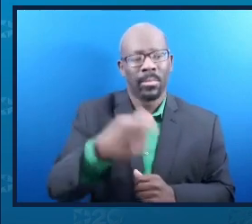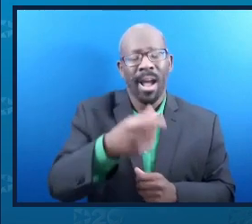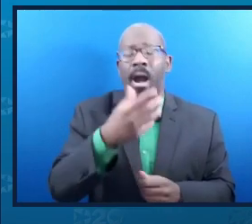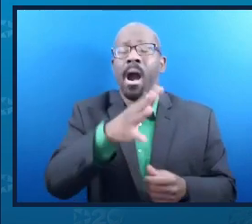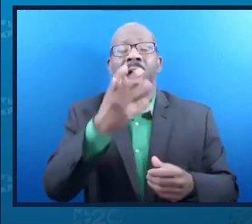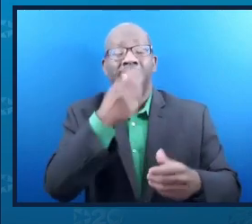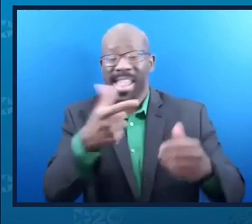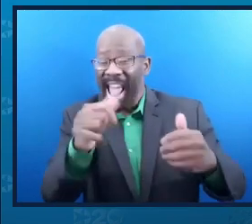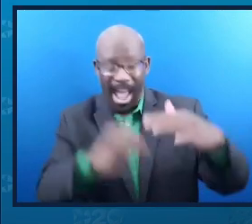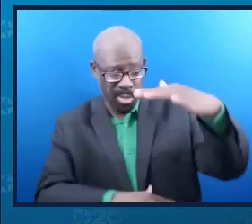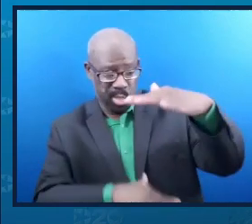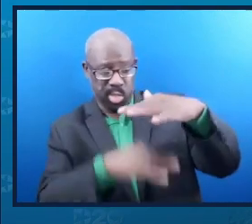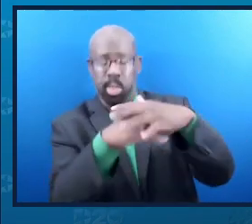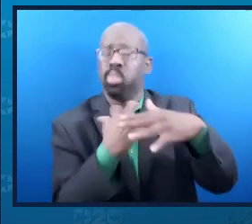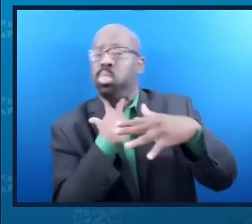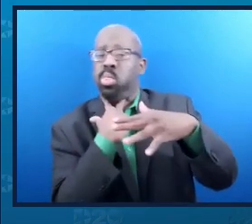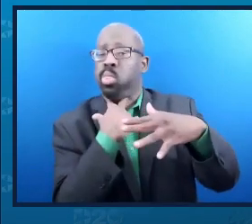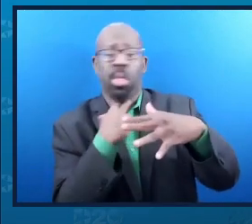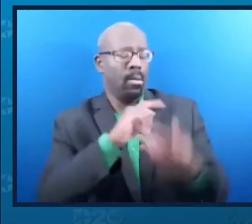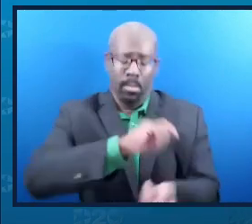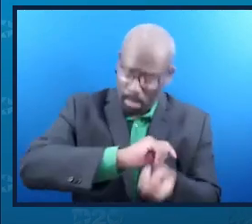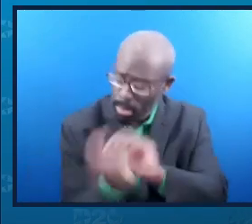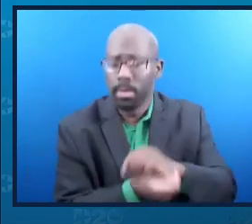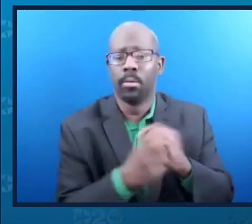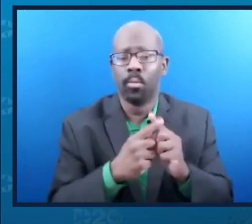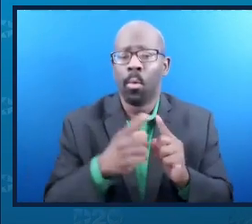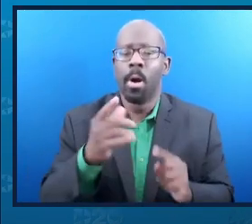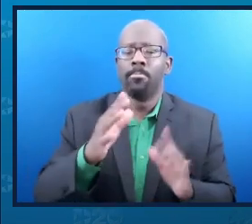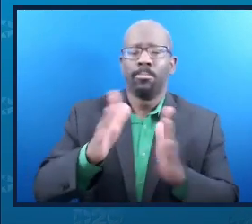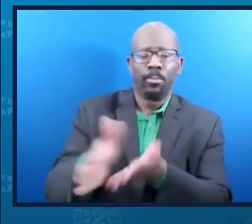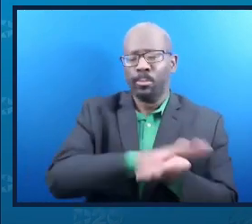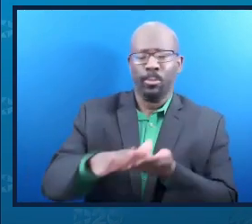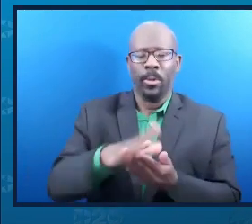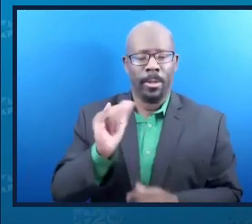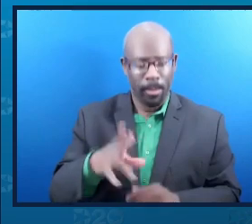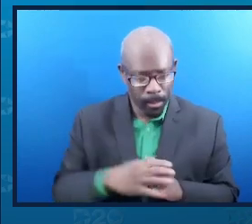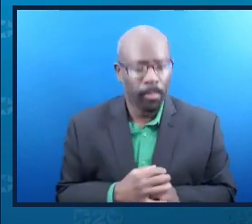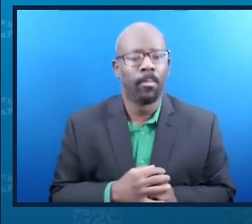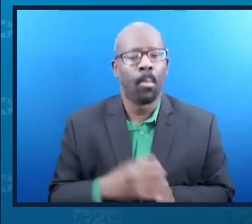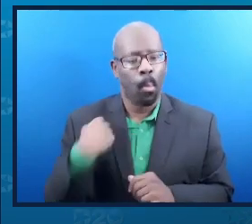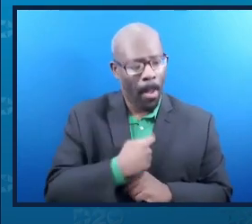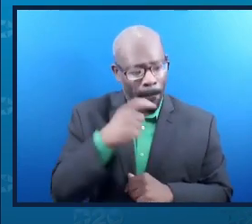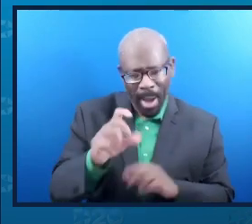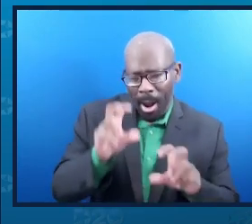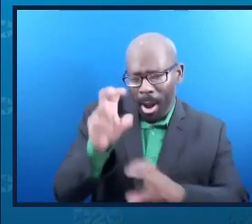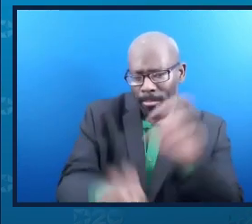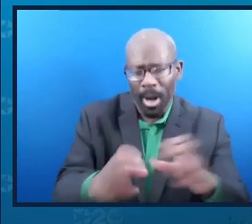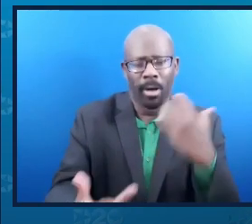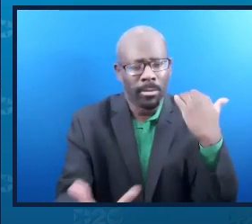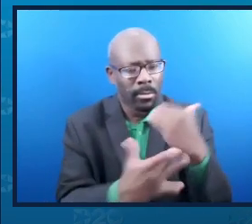CANNOT POWER THE ECONOMIES OF THE FUTURE WITHOUT INVESTING IN THE TECHNOLOGIES OF THE TU PHEW TURE.